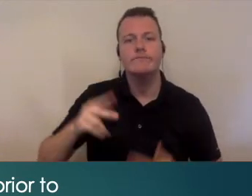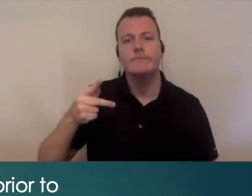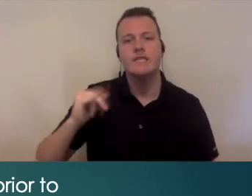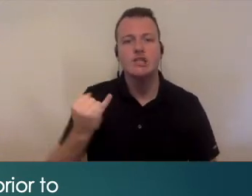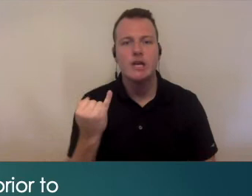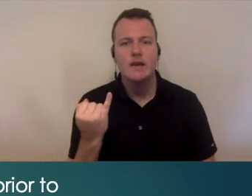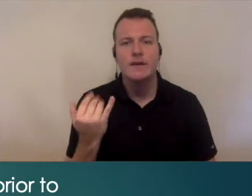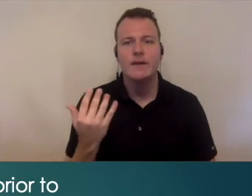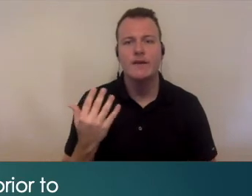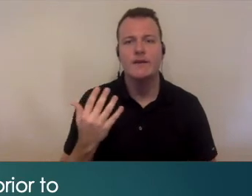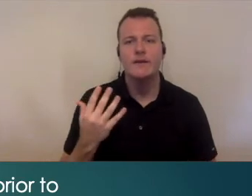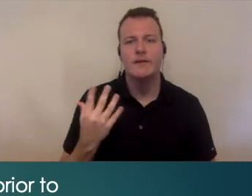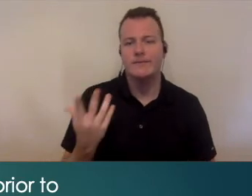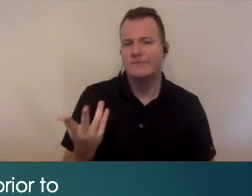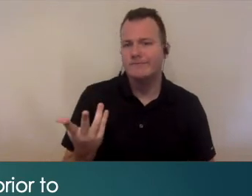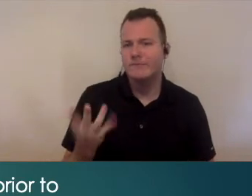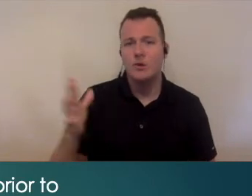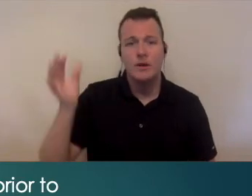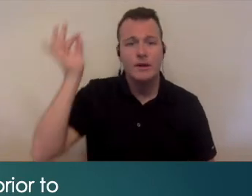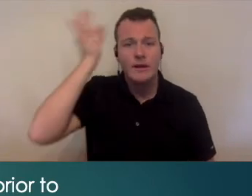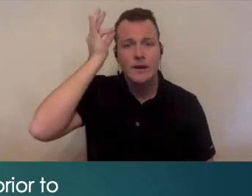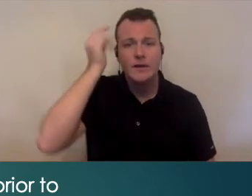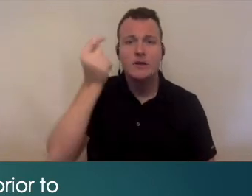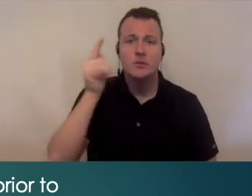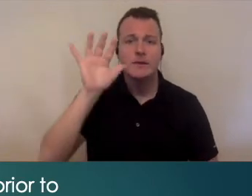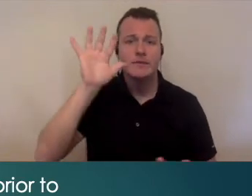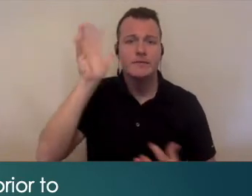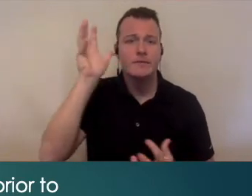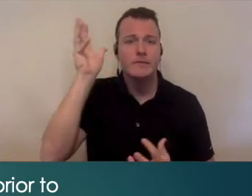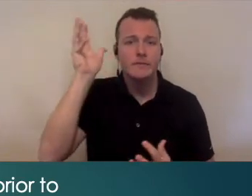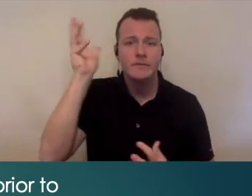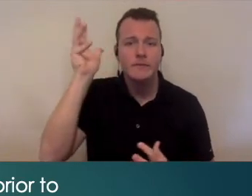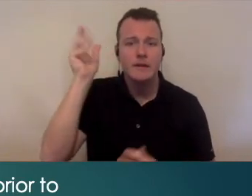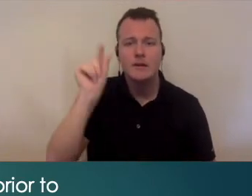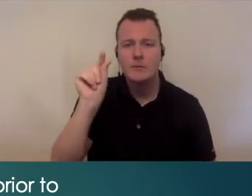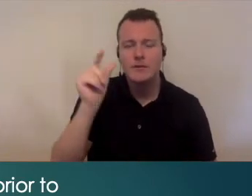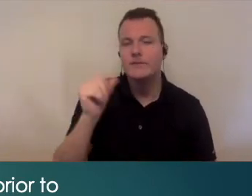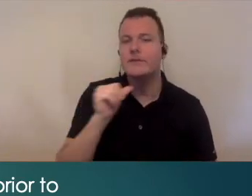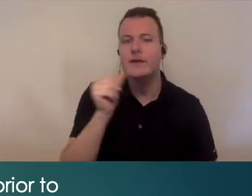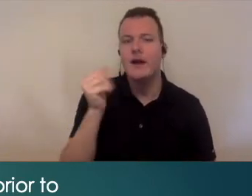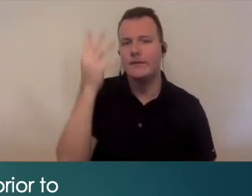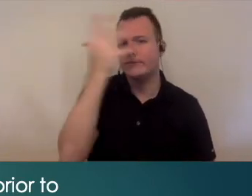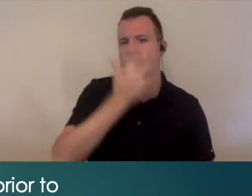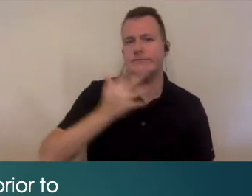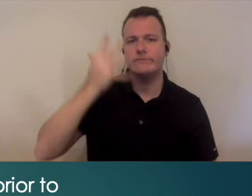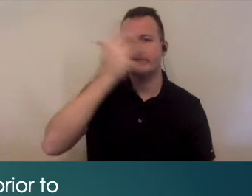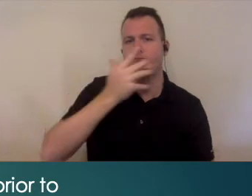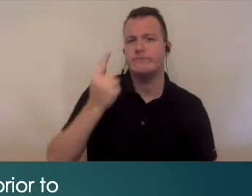And you know her hair kind of a mess and you know just didn't look put together.